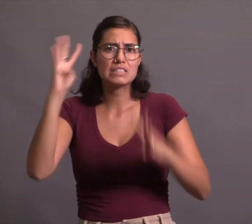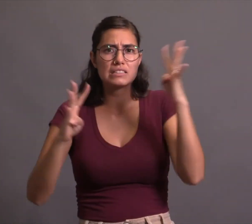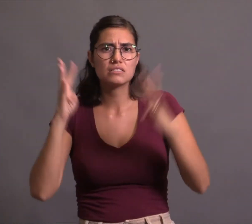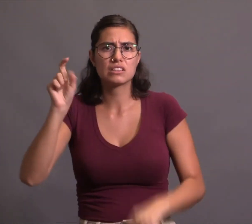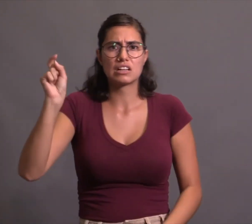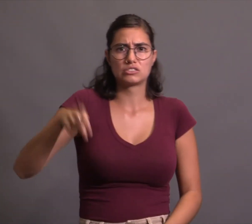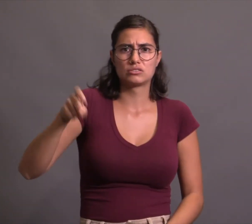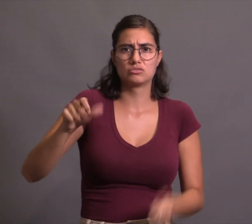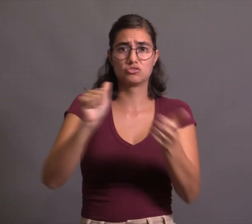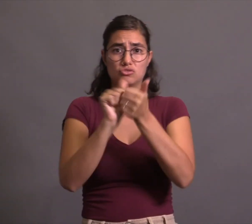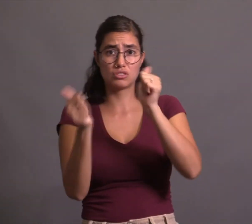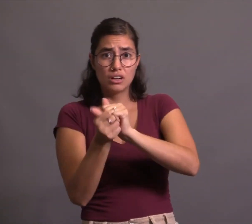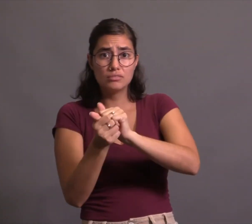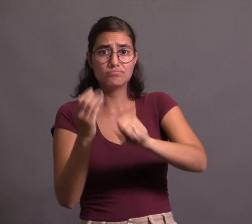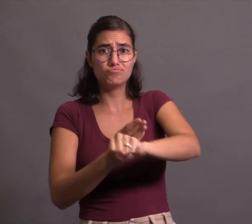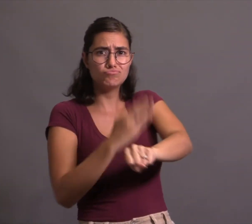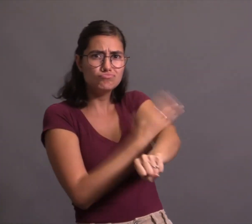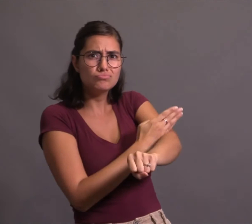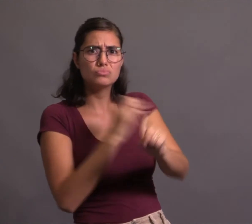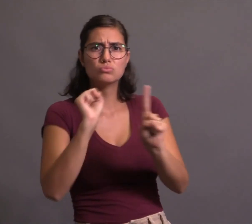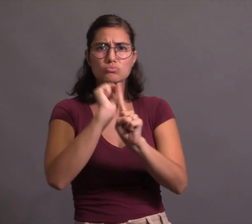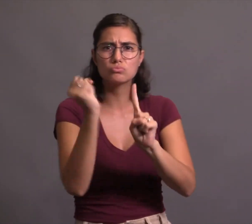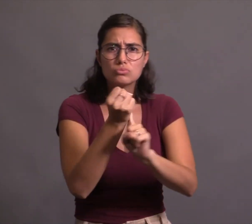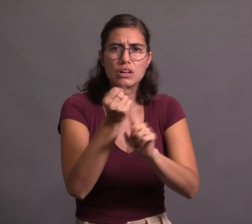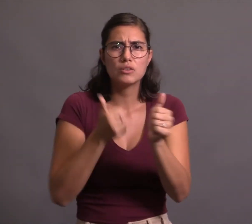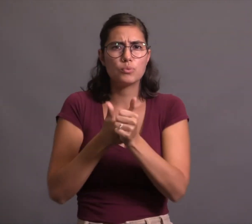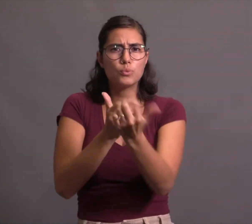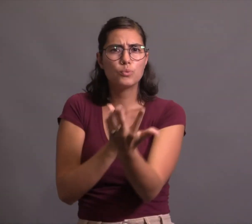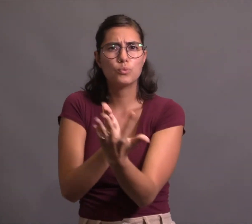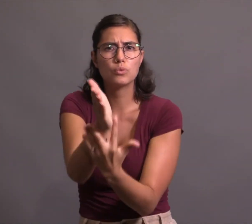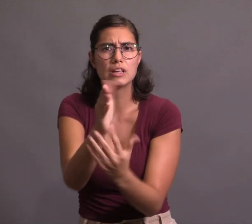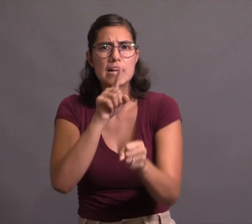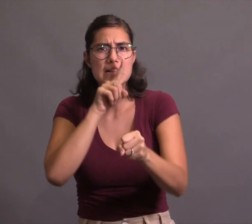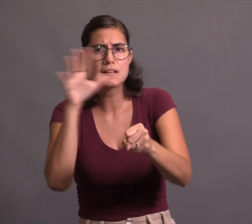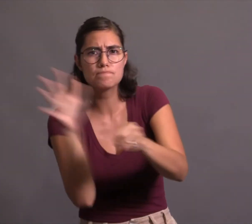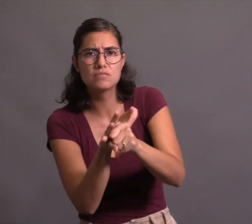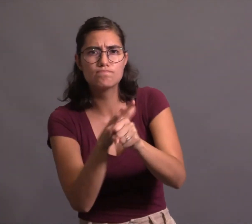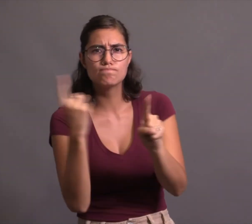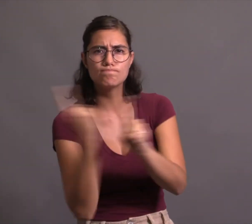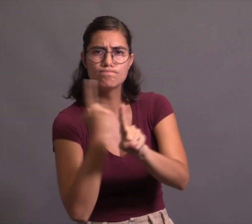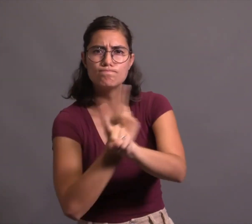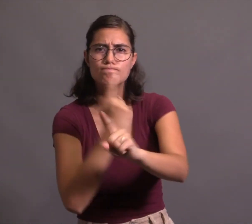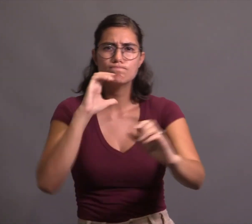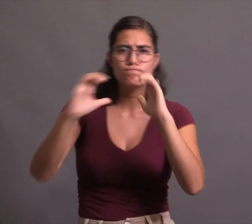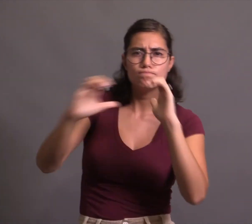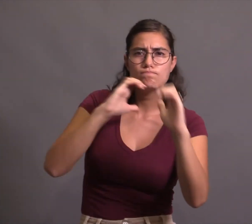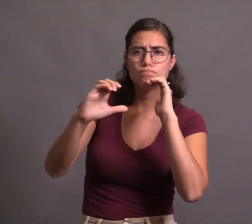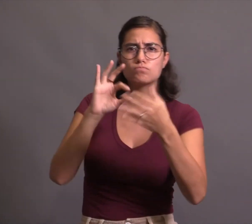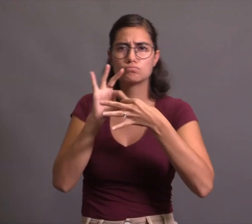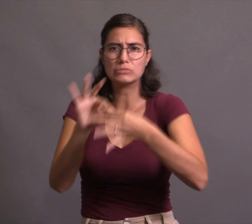Create the necessary change to improve the situation, Follow through on this commitment through regular communication and relationship